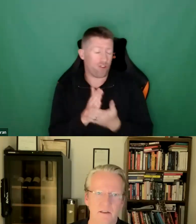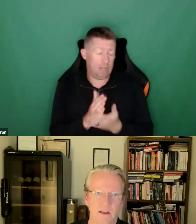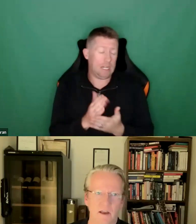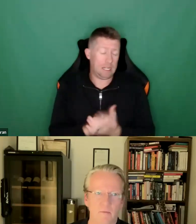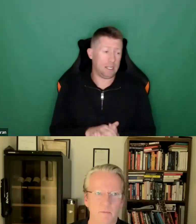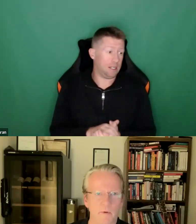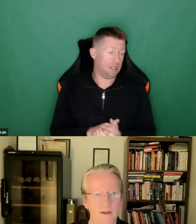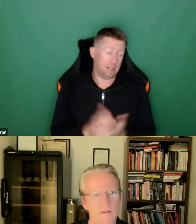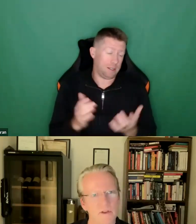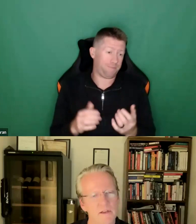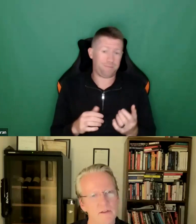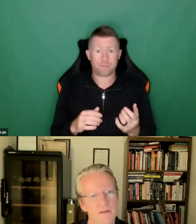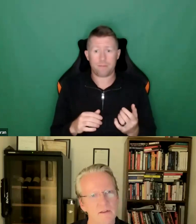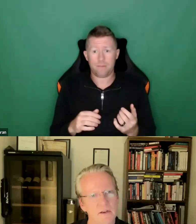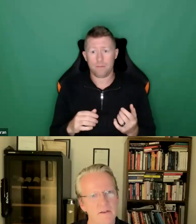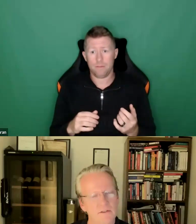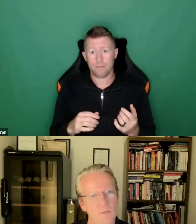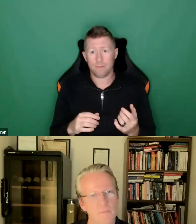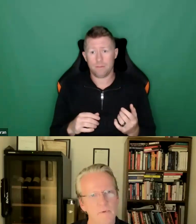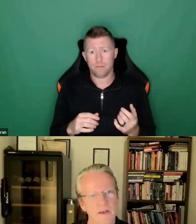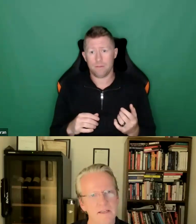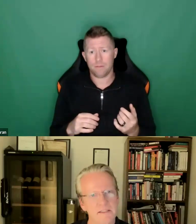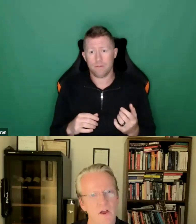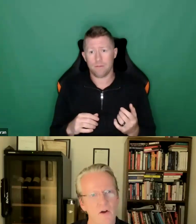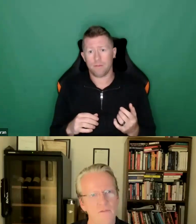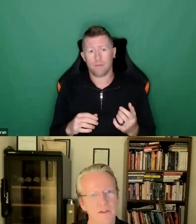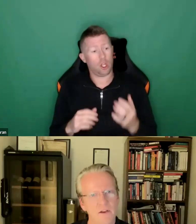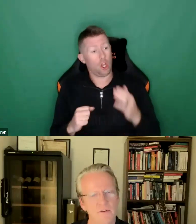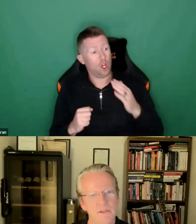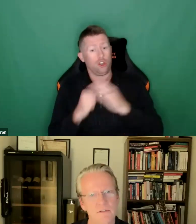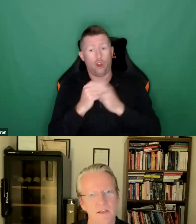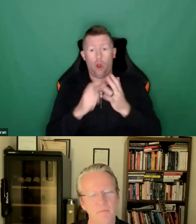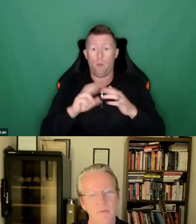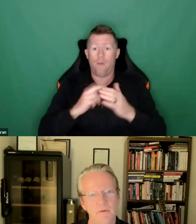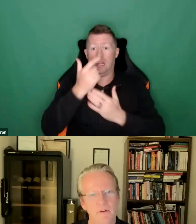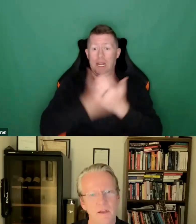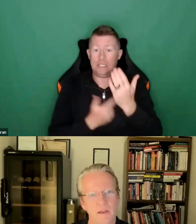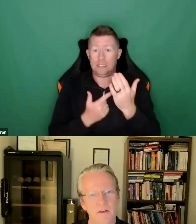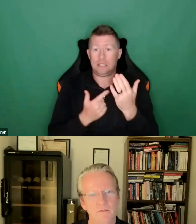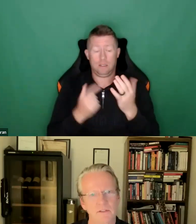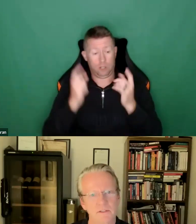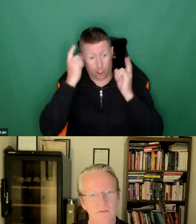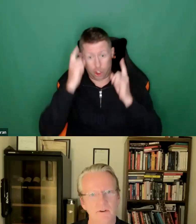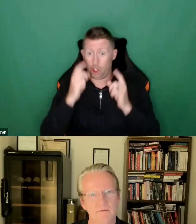if we're talking about codesign in the community, I would think about codesign in schools for kids, that's community. Passing >>